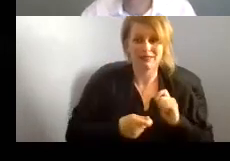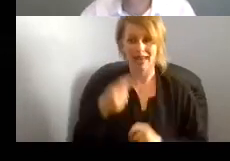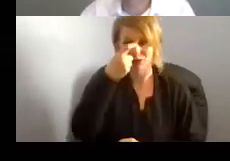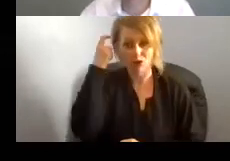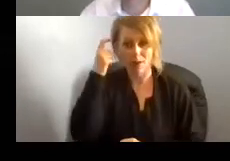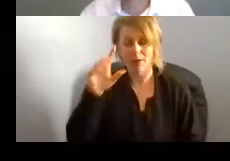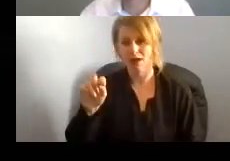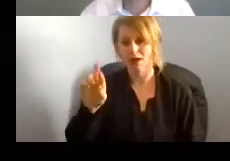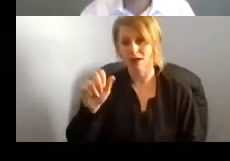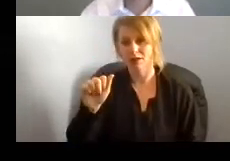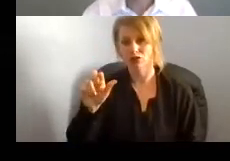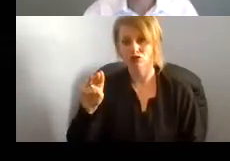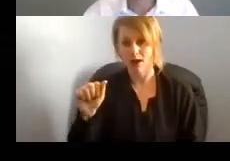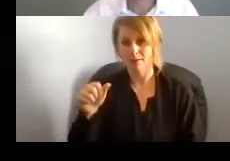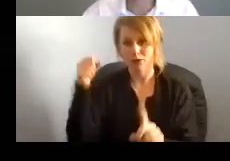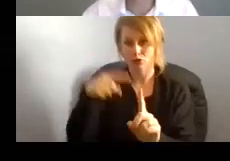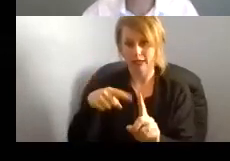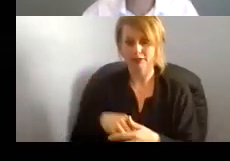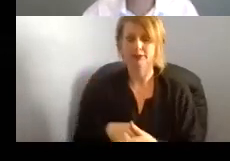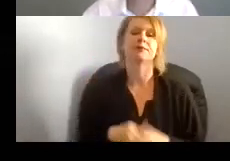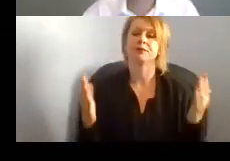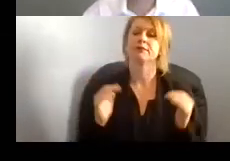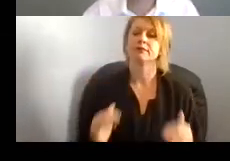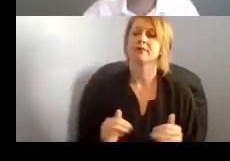that had a mass shooting, and even before they opened –